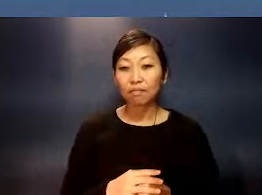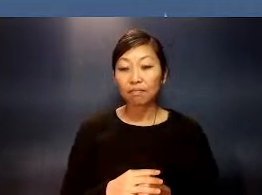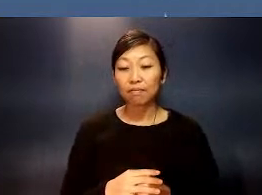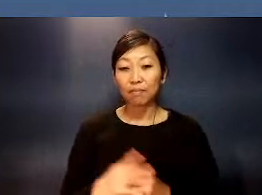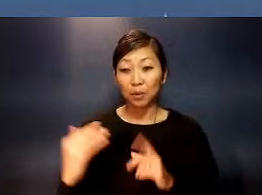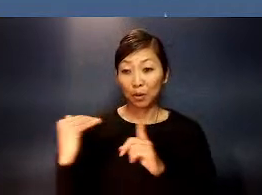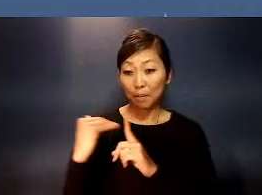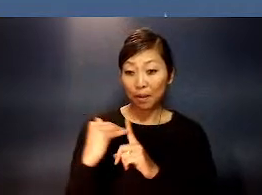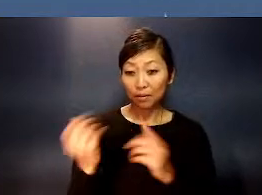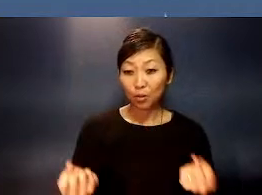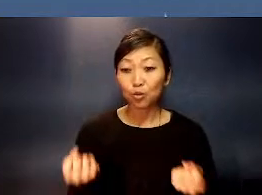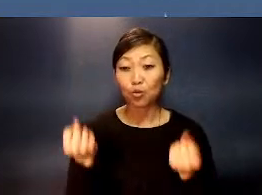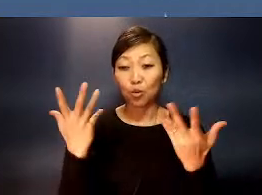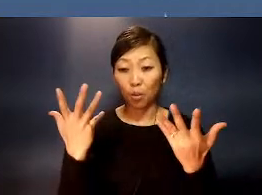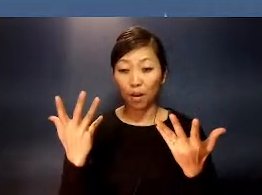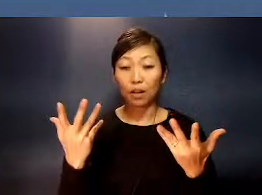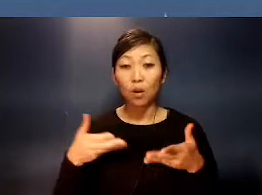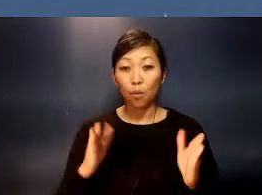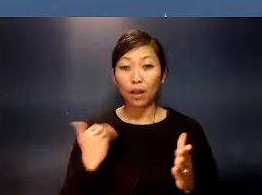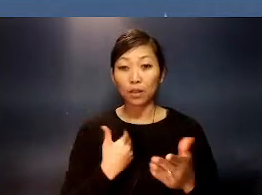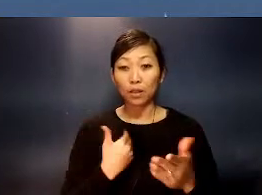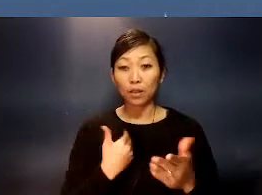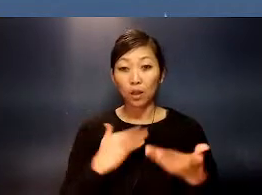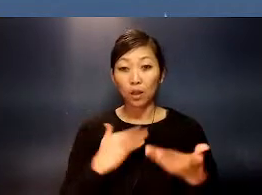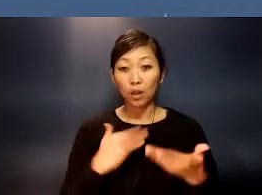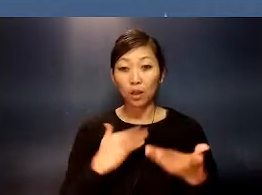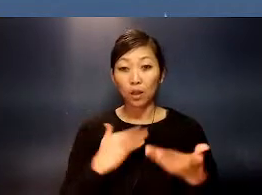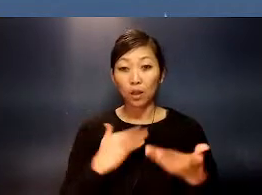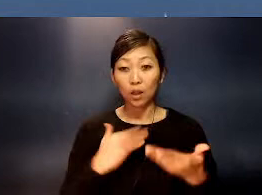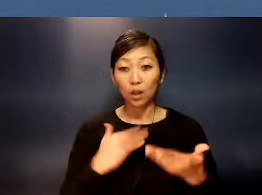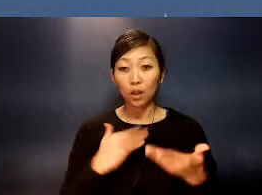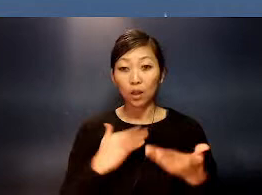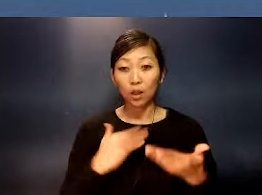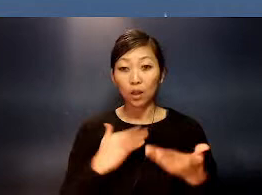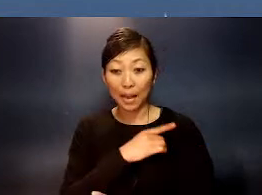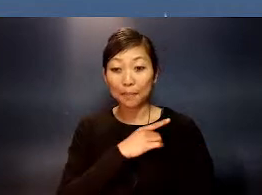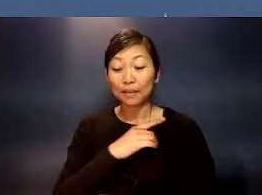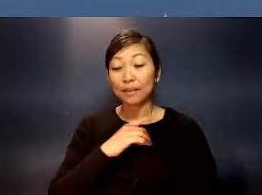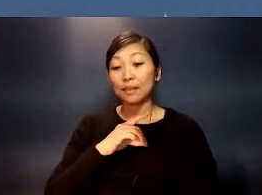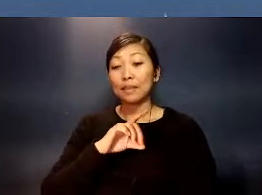RESIDENTS. BUT I'M ALSO INSPIRED BY ALL THE IDEAS WE HAVE FOR WAYS